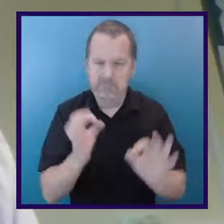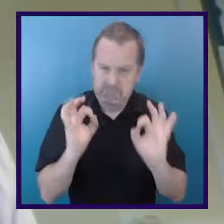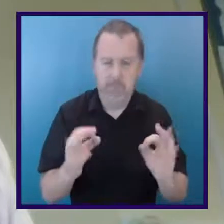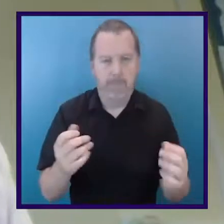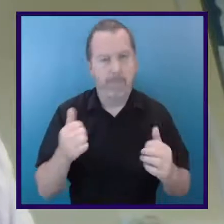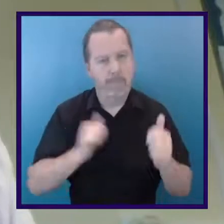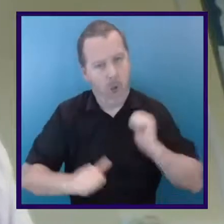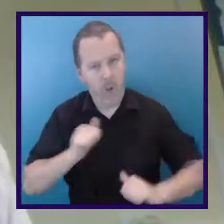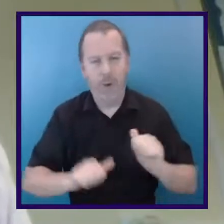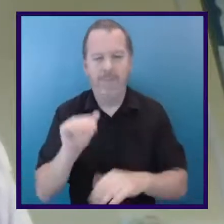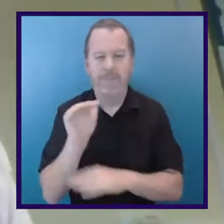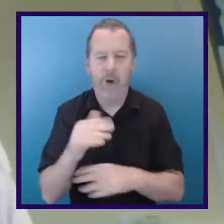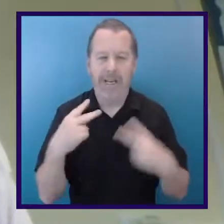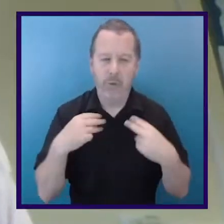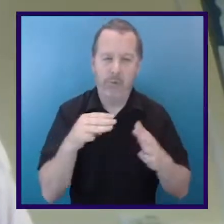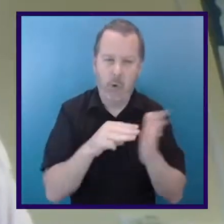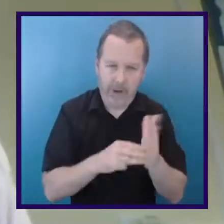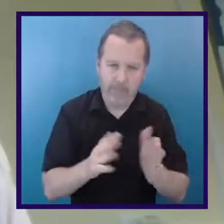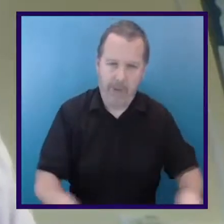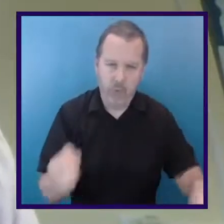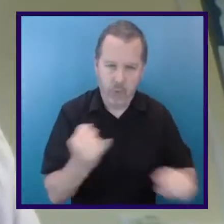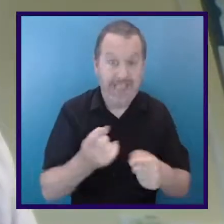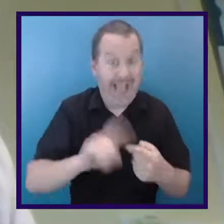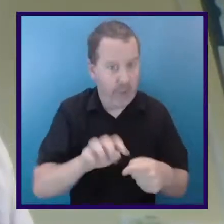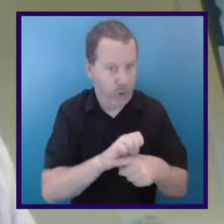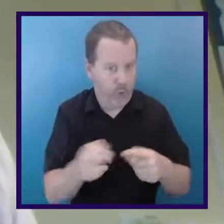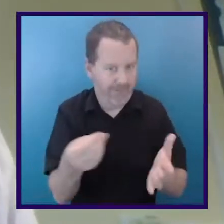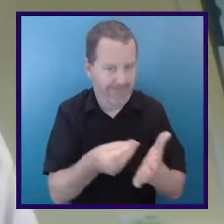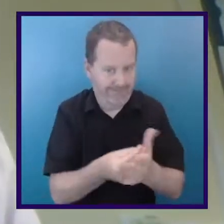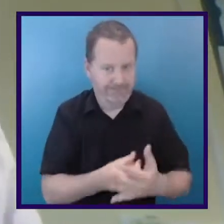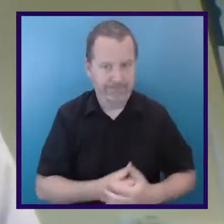foreign language programmes in primary schools, and one that's properly funded.